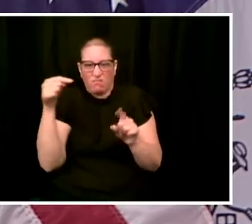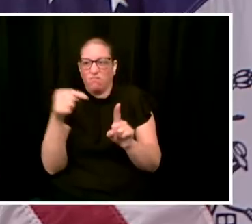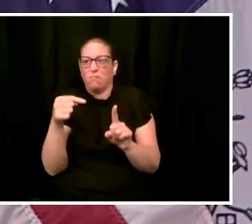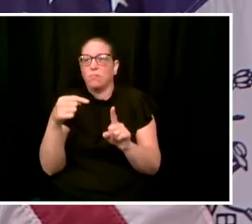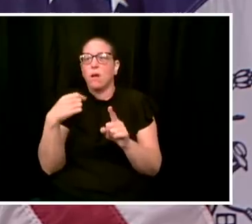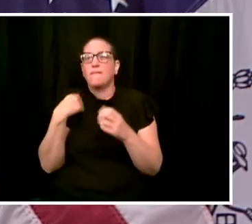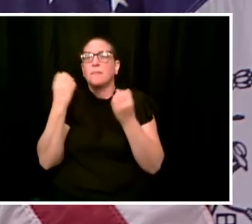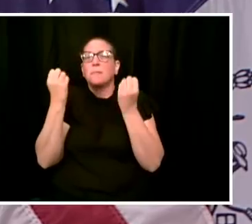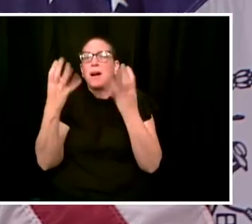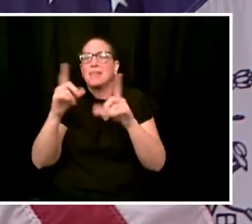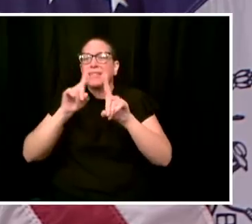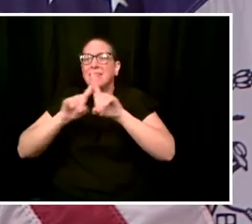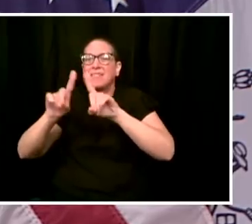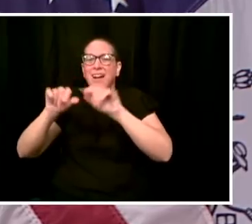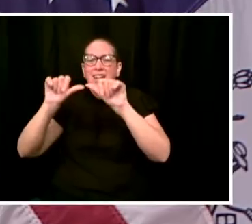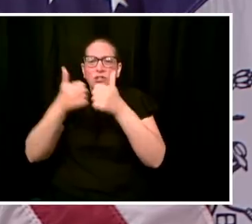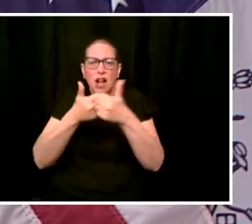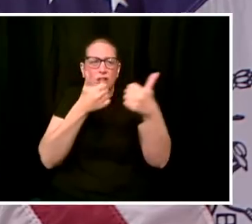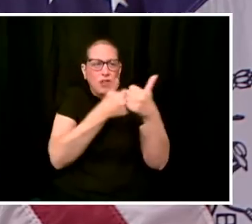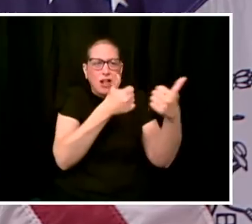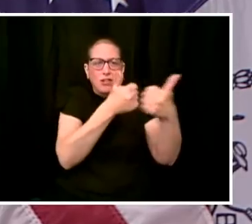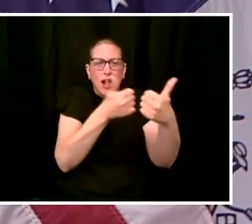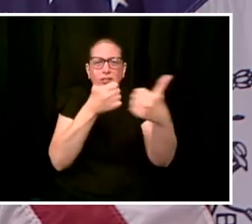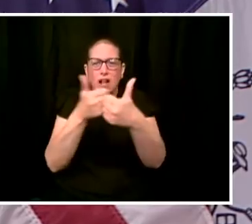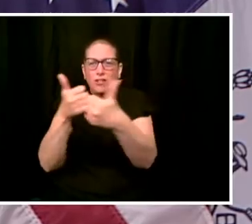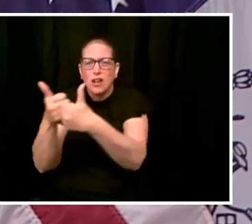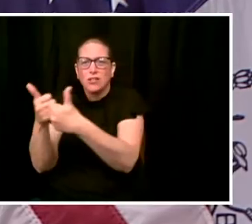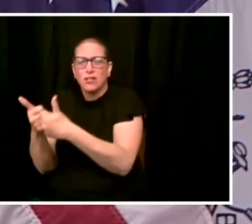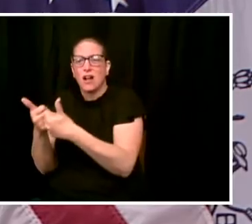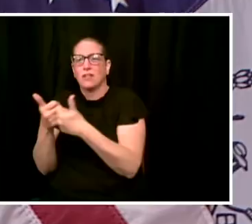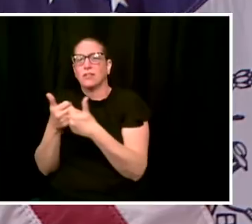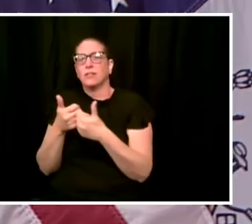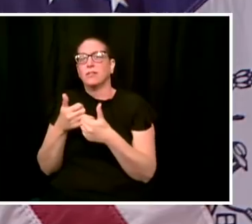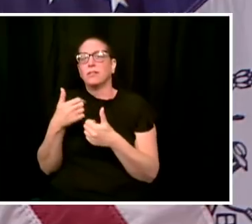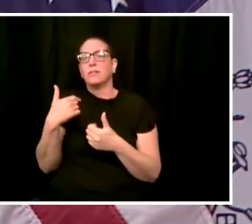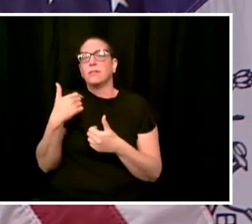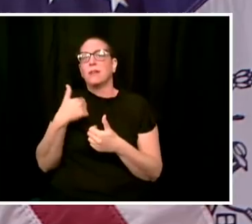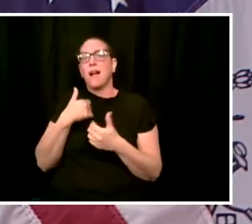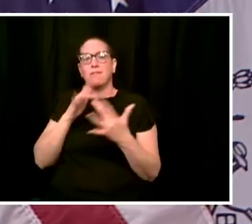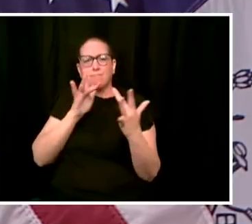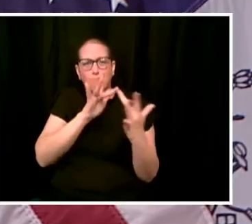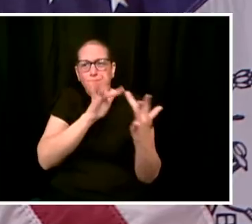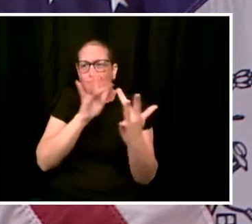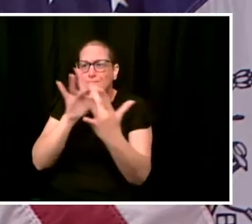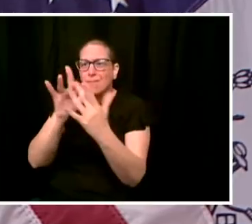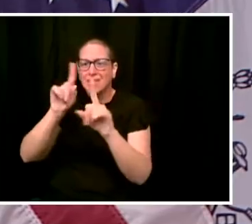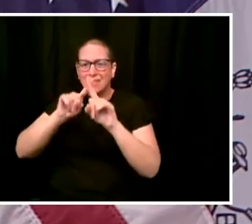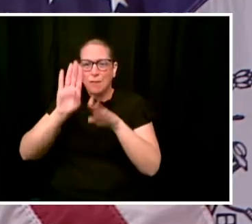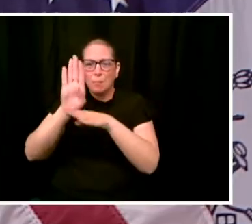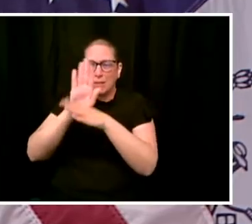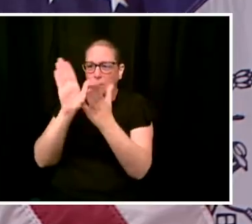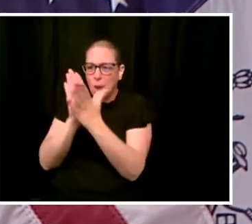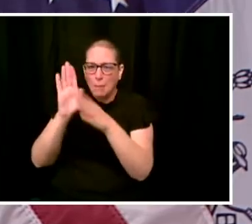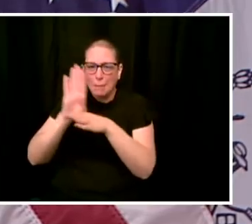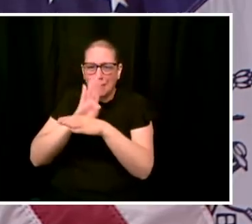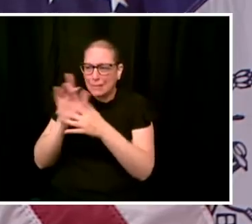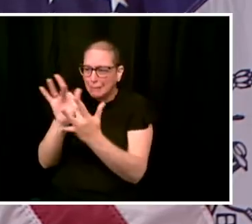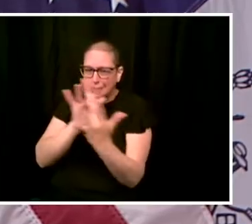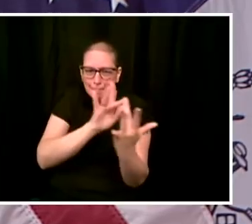ISTH IN THE LAST